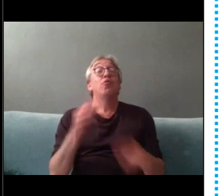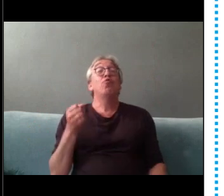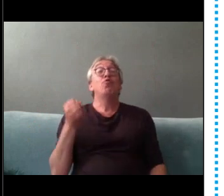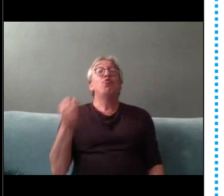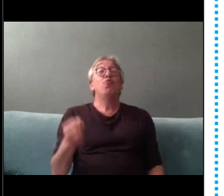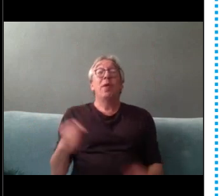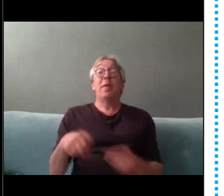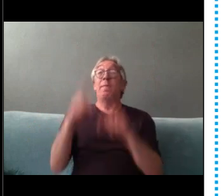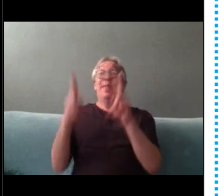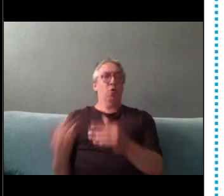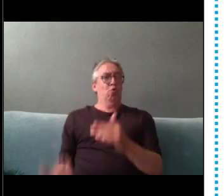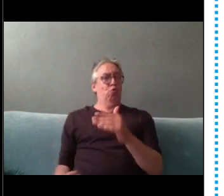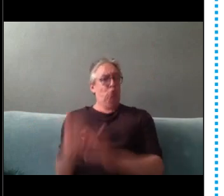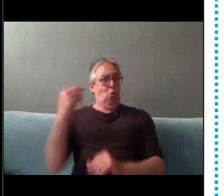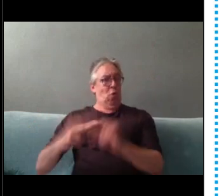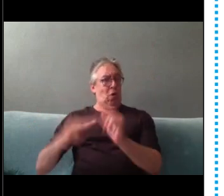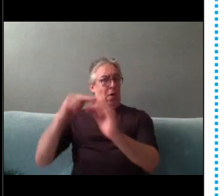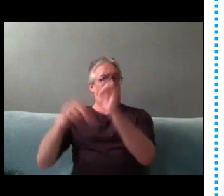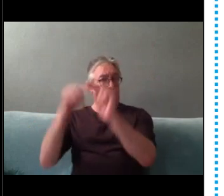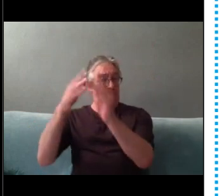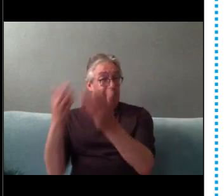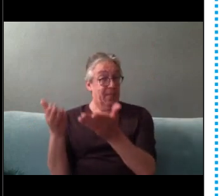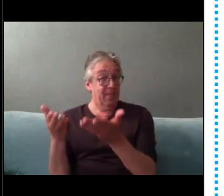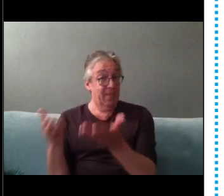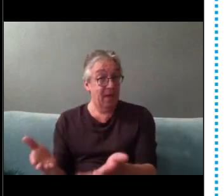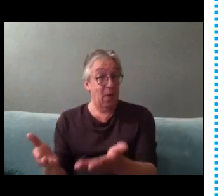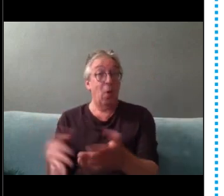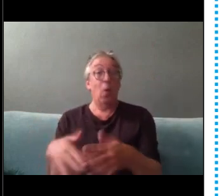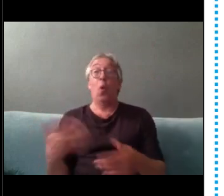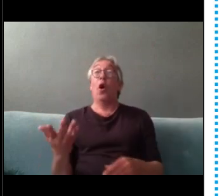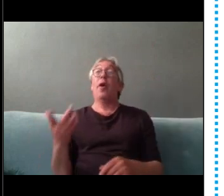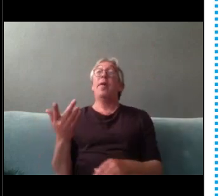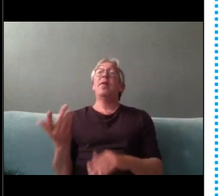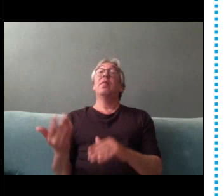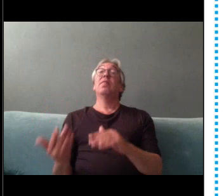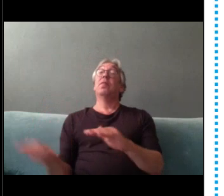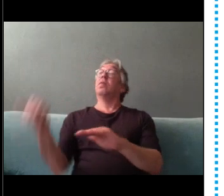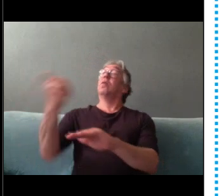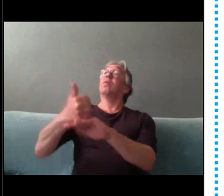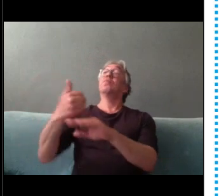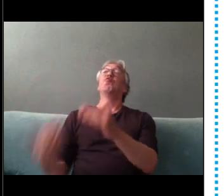or if the station or the airport is being refurbished